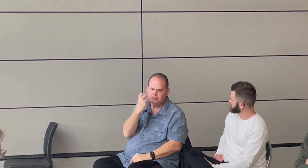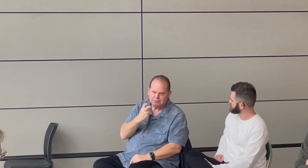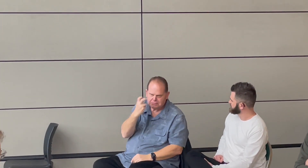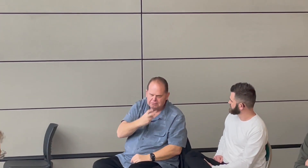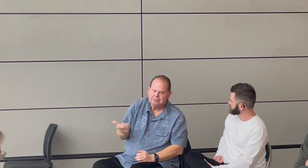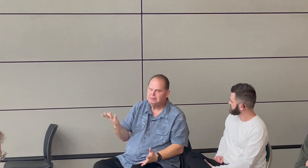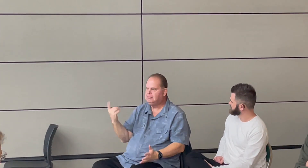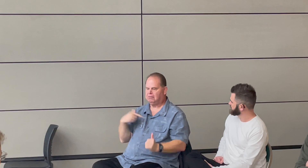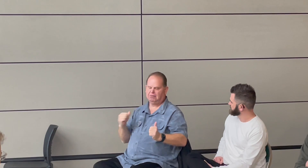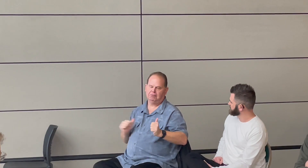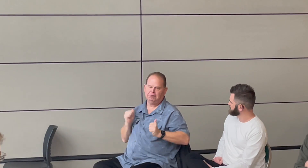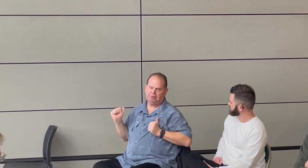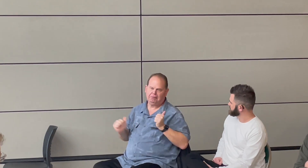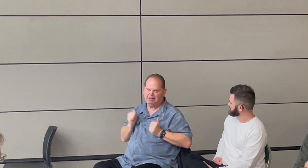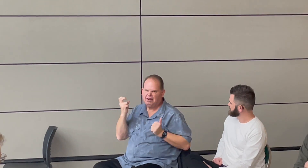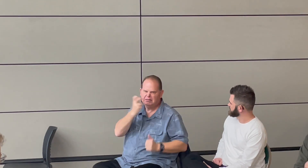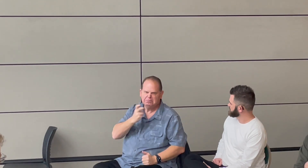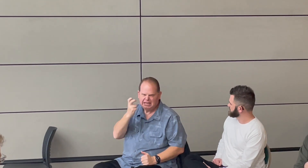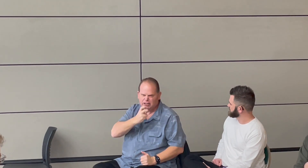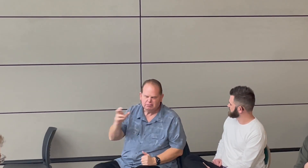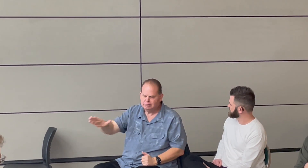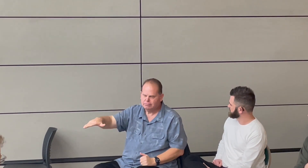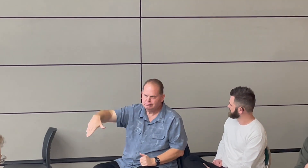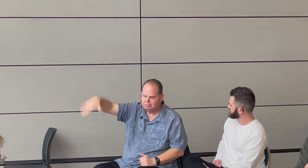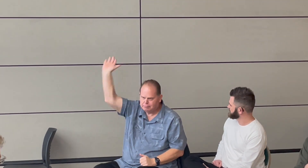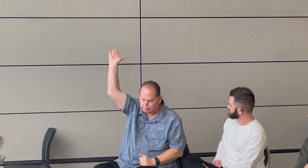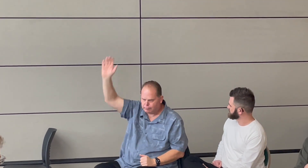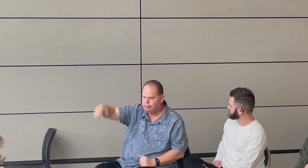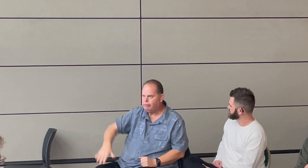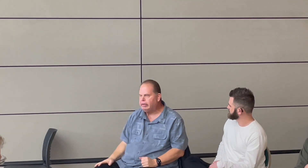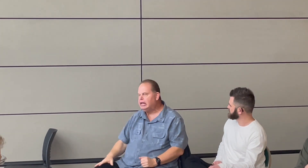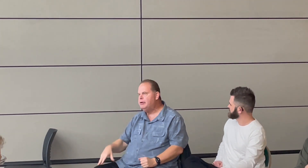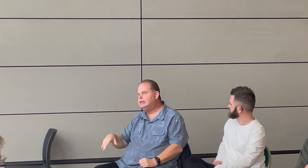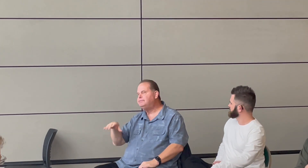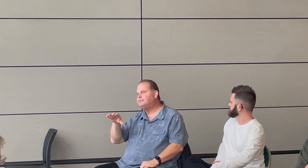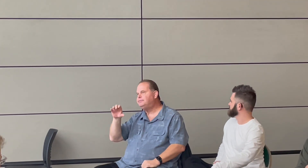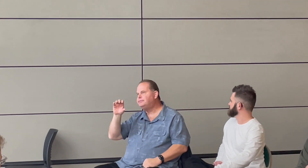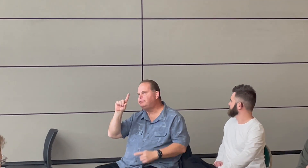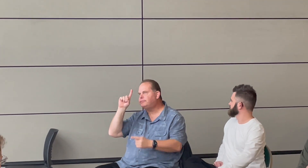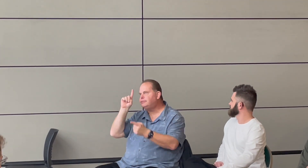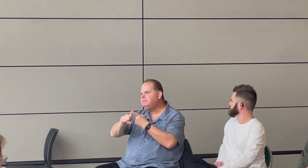then they would teach me how to talk more and so I was more assertive learning spoken English